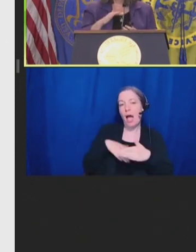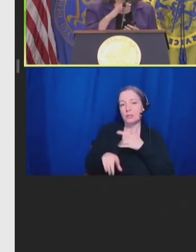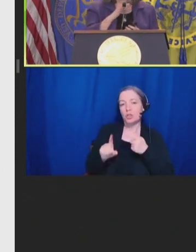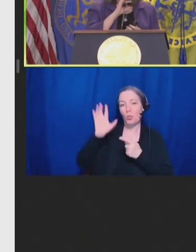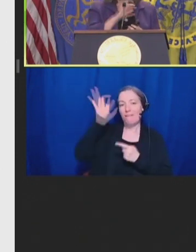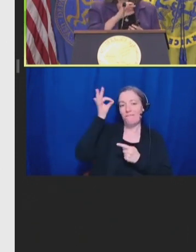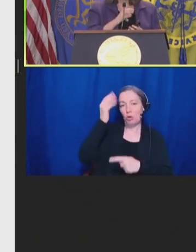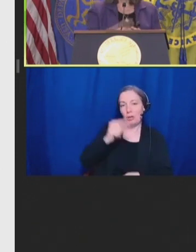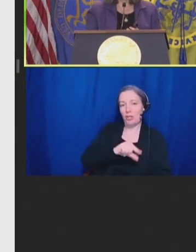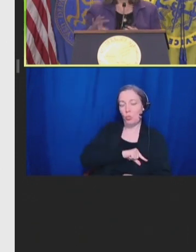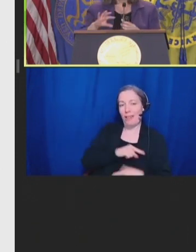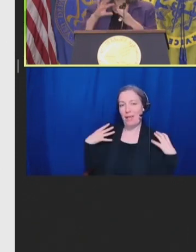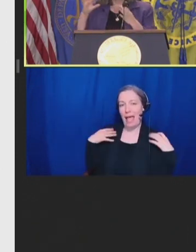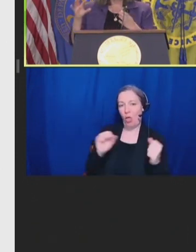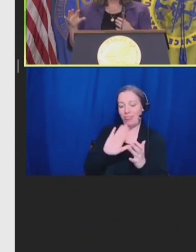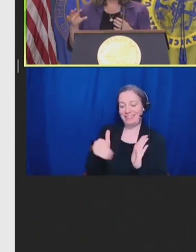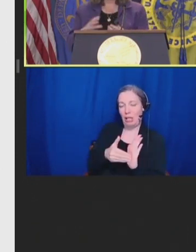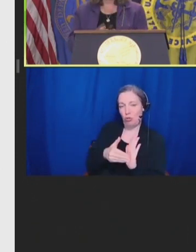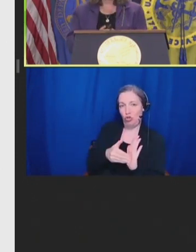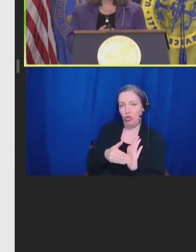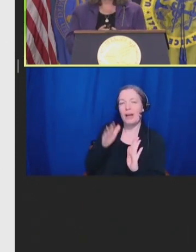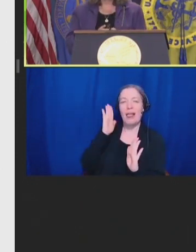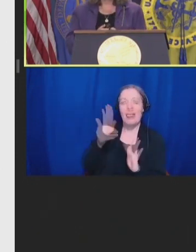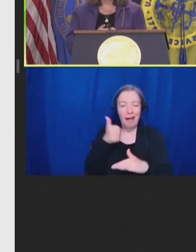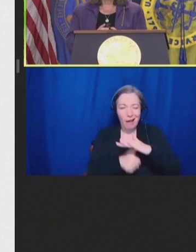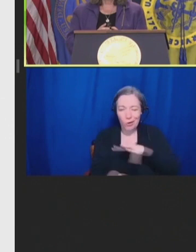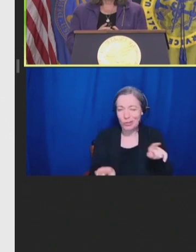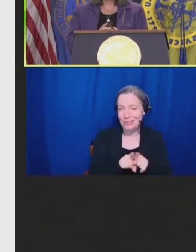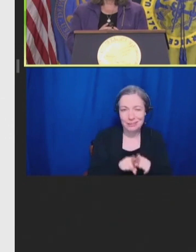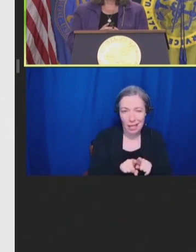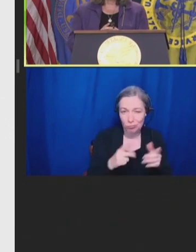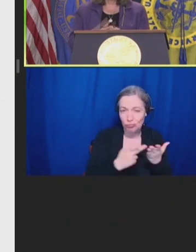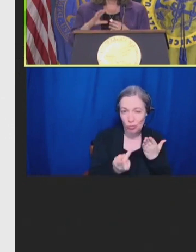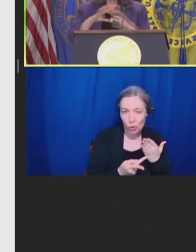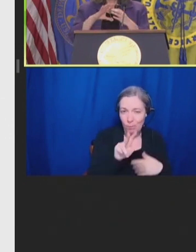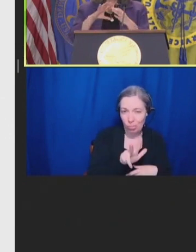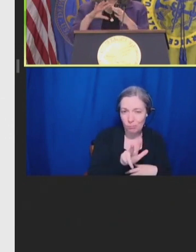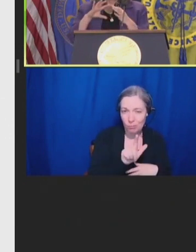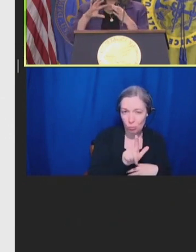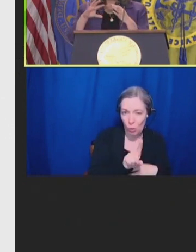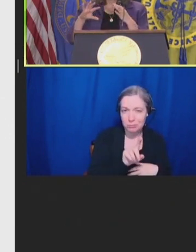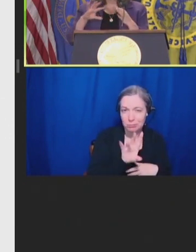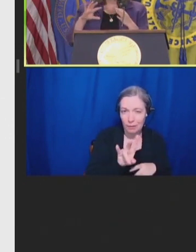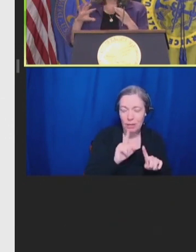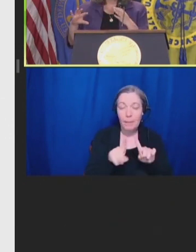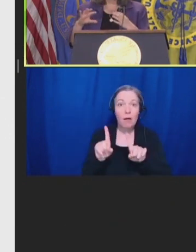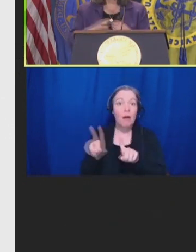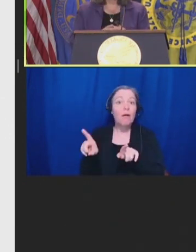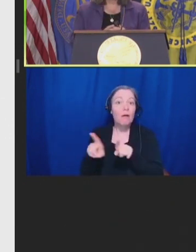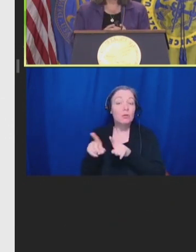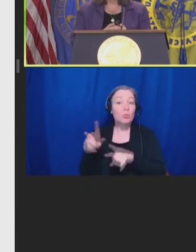through that same program. And then there will be the ability to access vaccine through